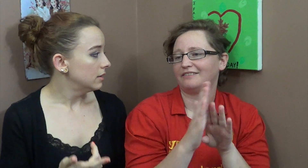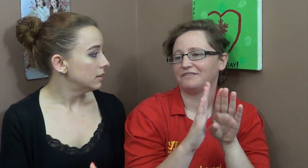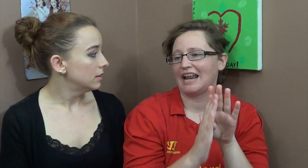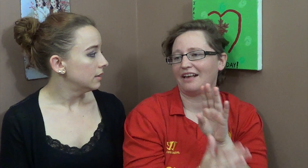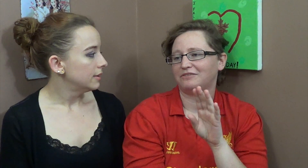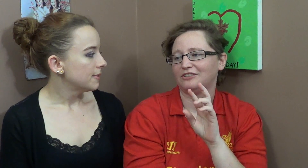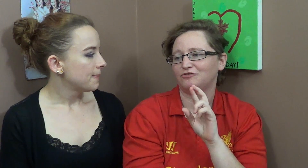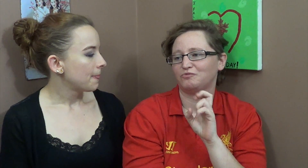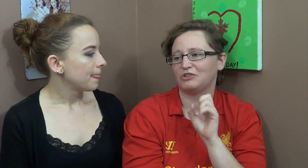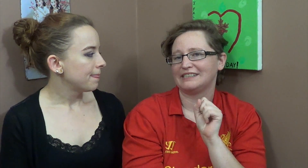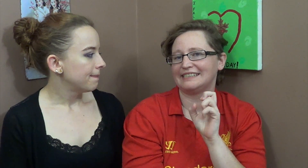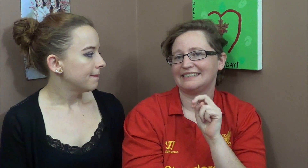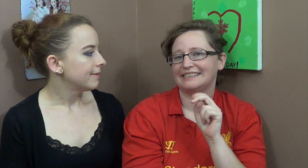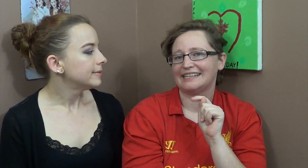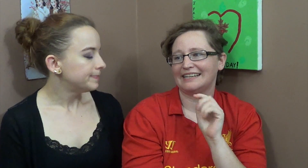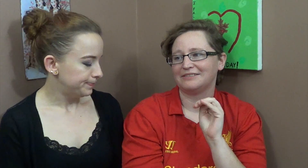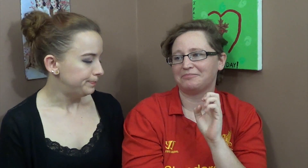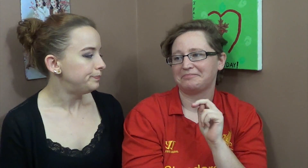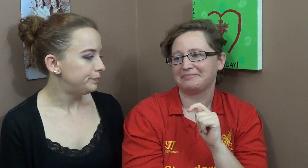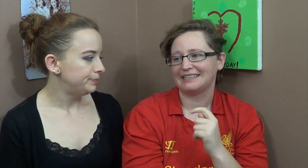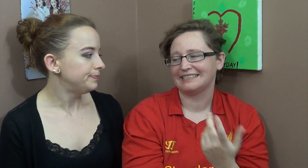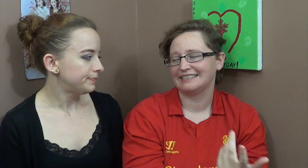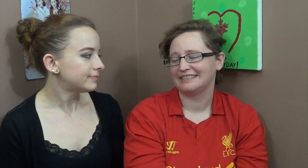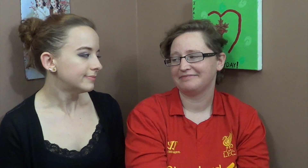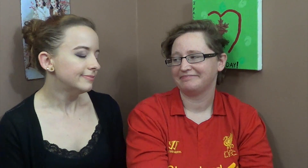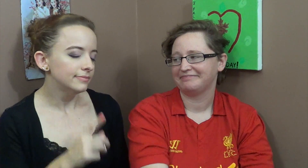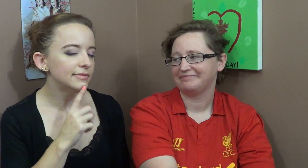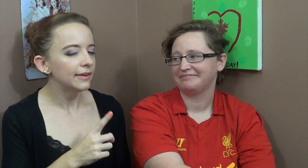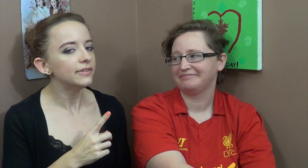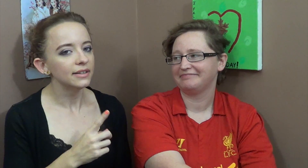They can develop resentment.